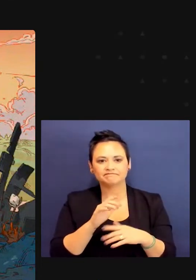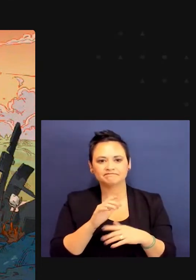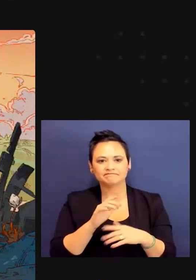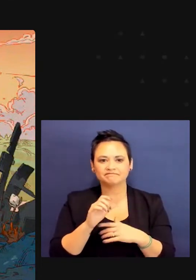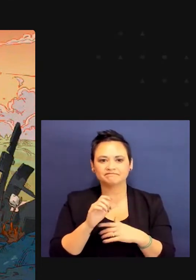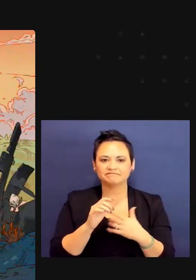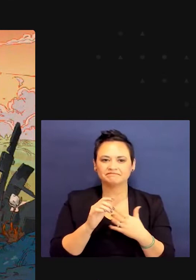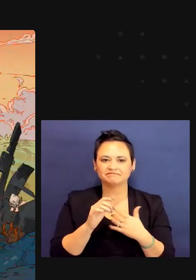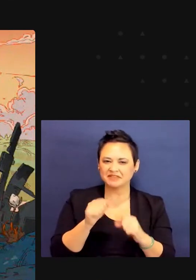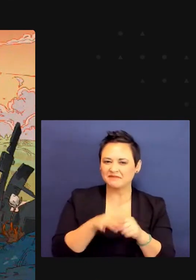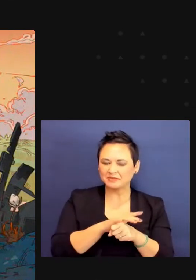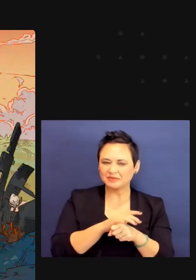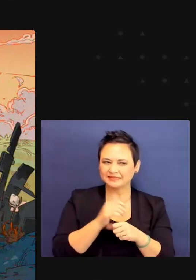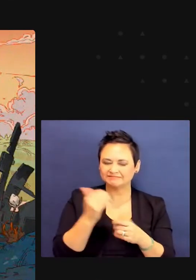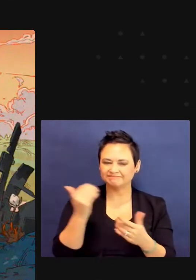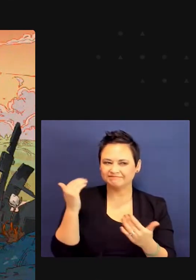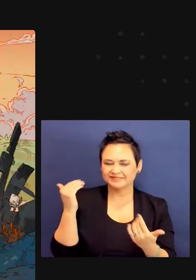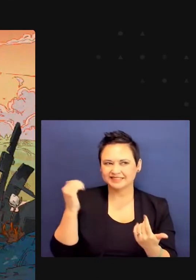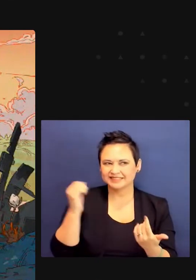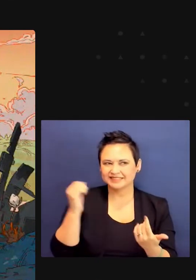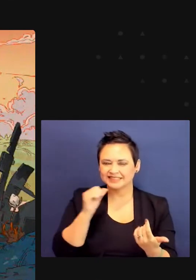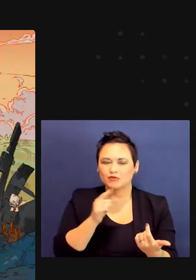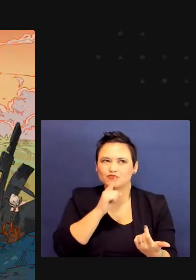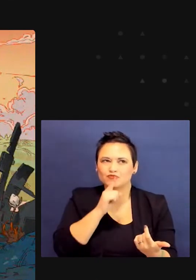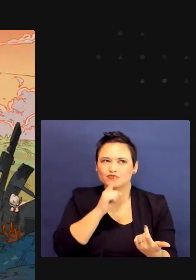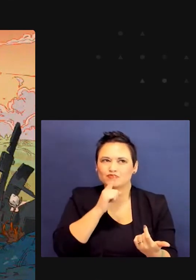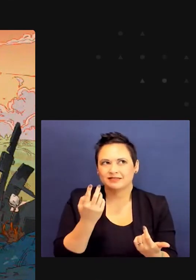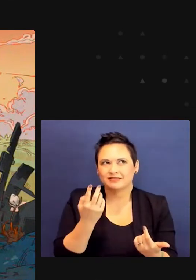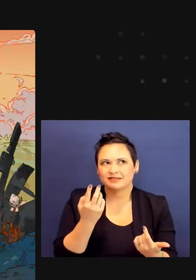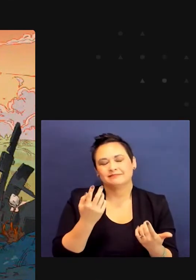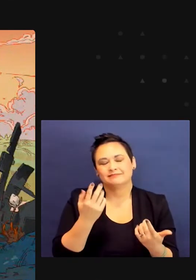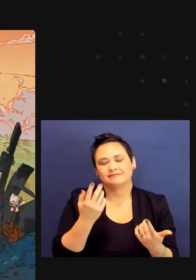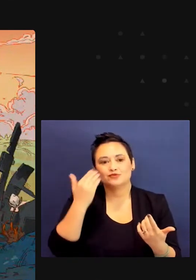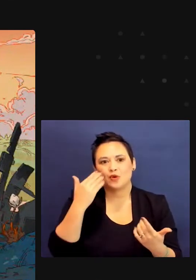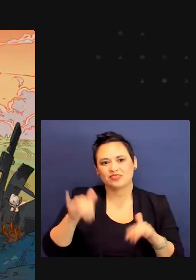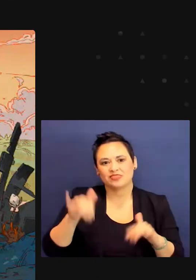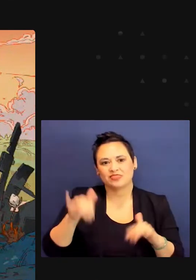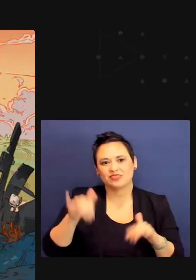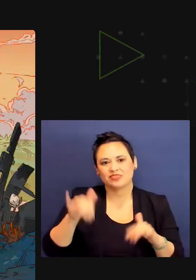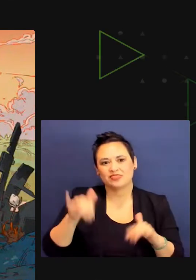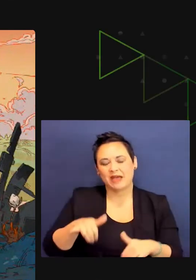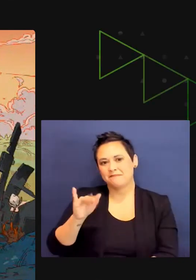And again, we've taken an approach to flip that on its head and said, you know, "Is this person a culture add?"